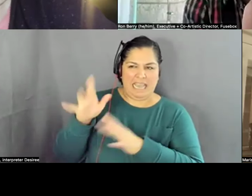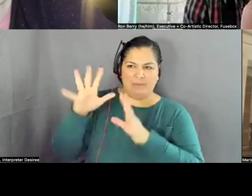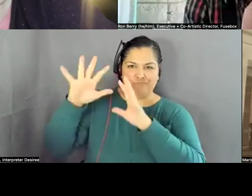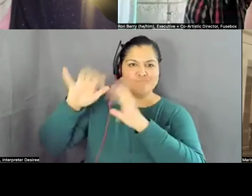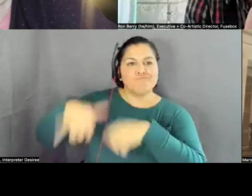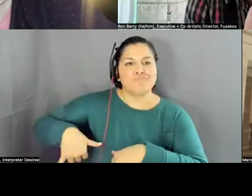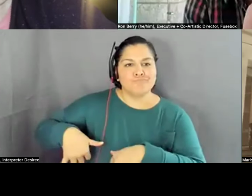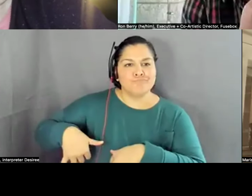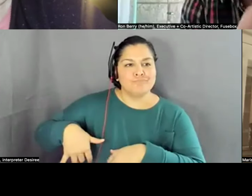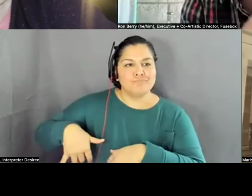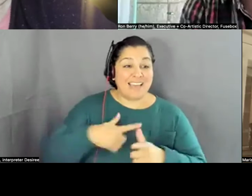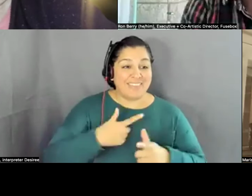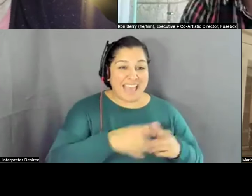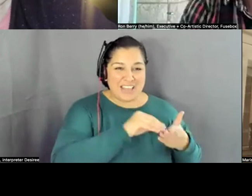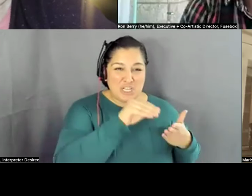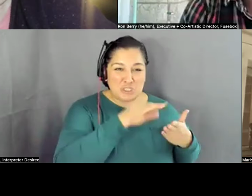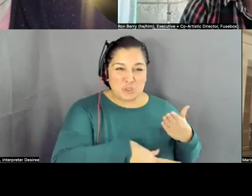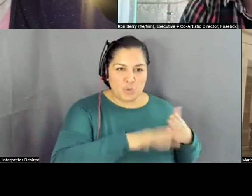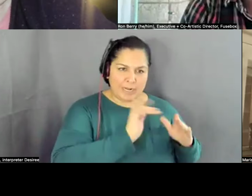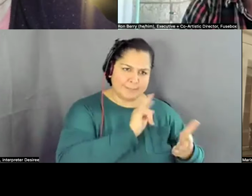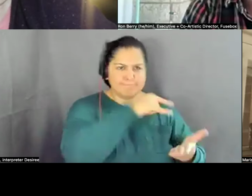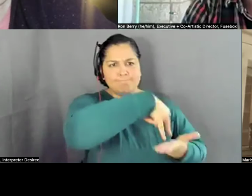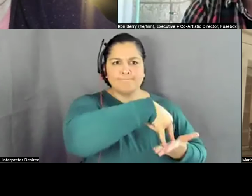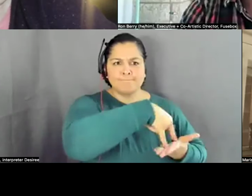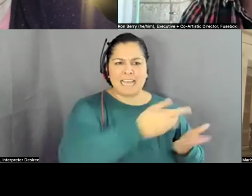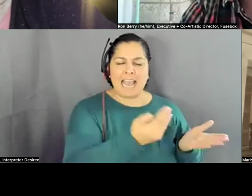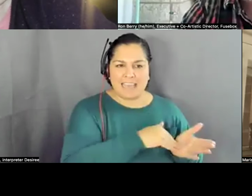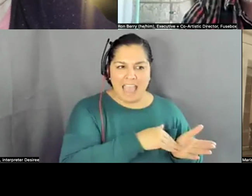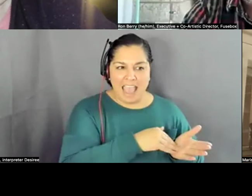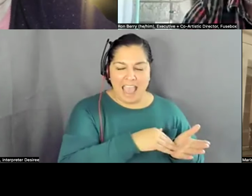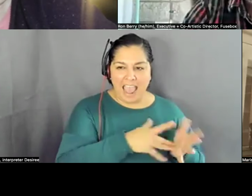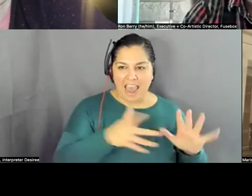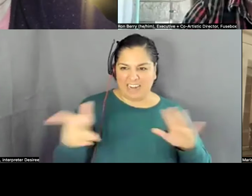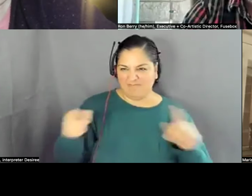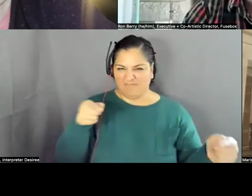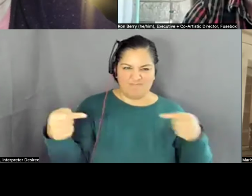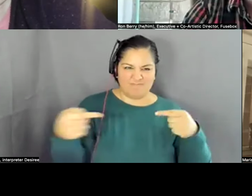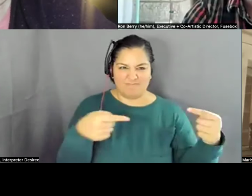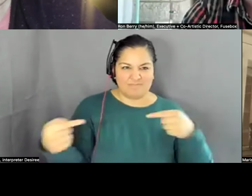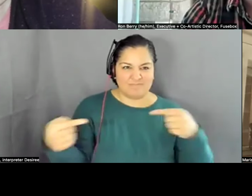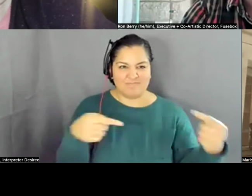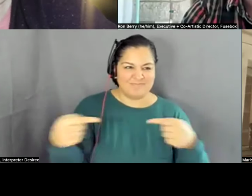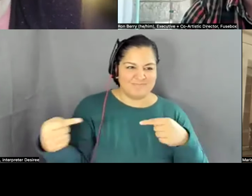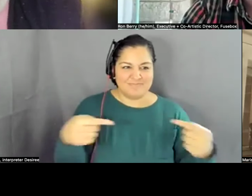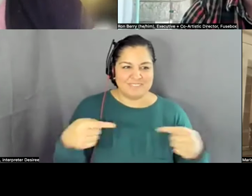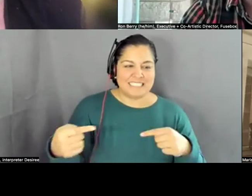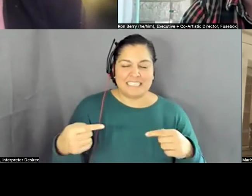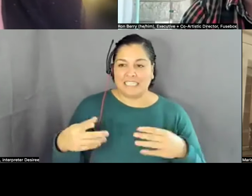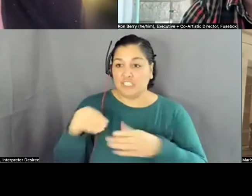So it turned out to be this like interchange between the art center and then the campus, and then the students, like.